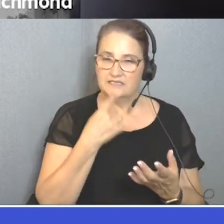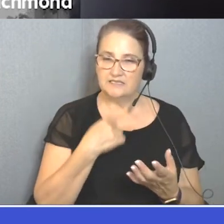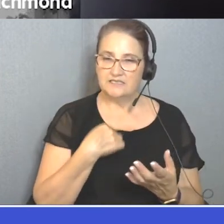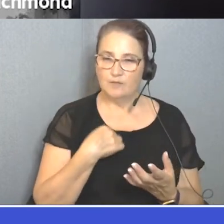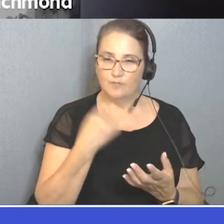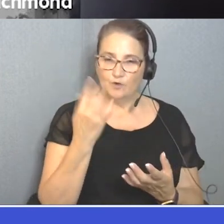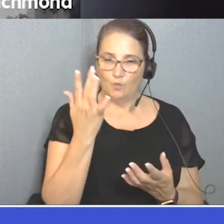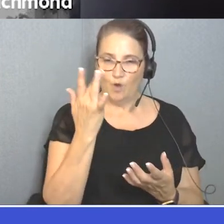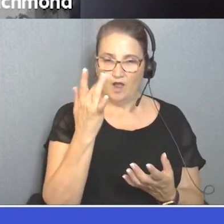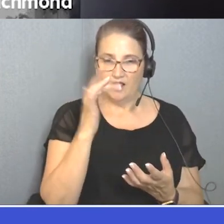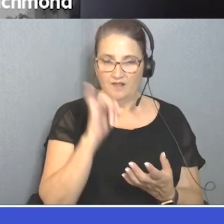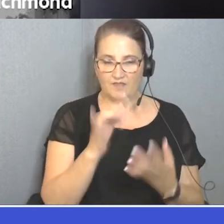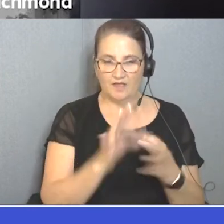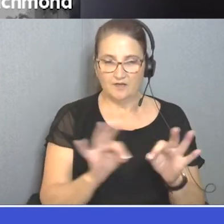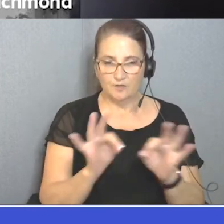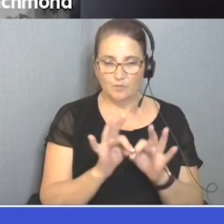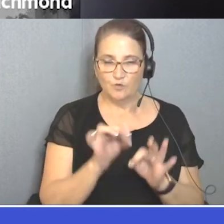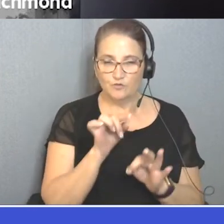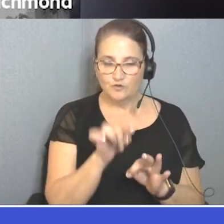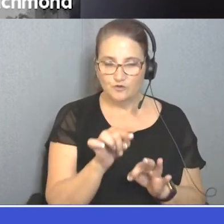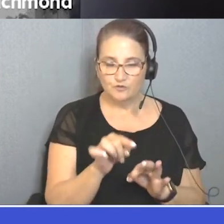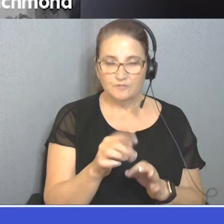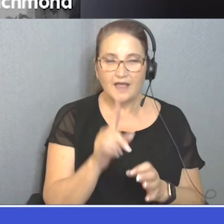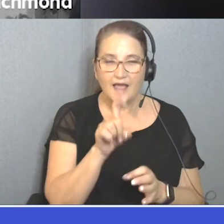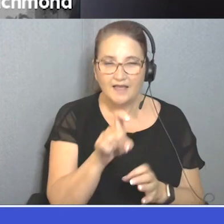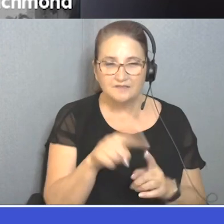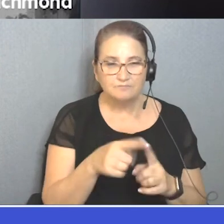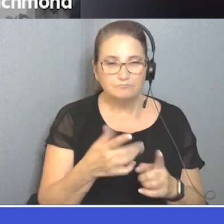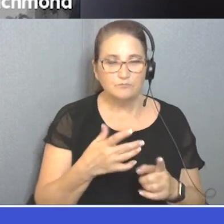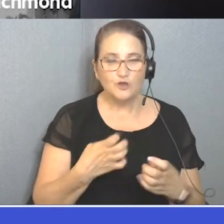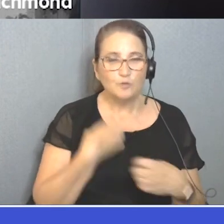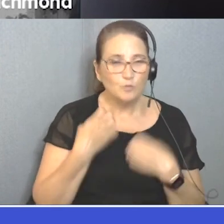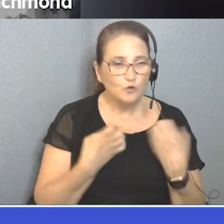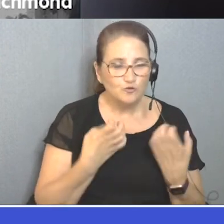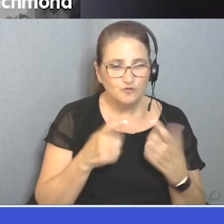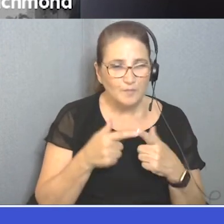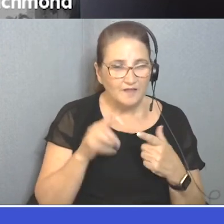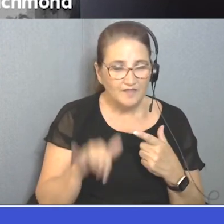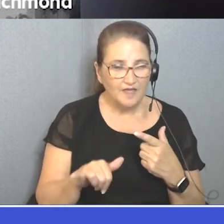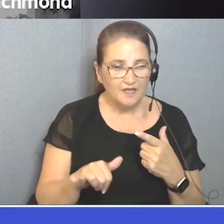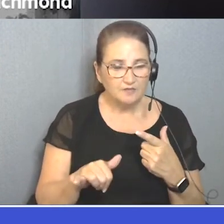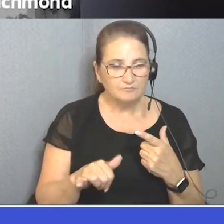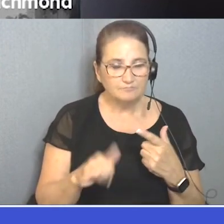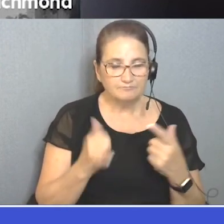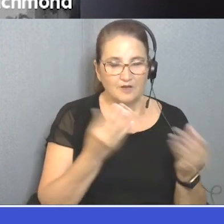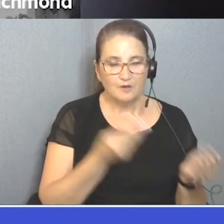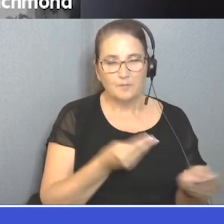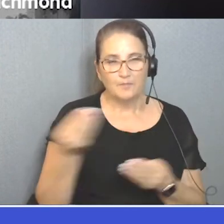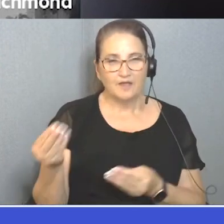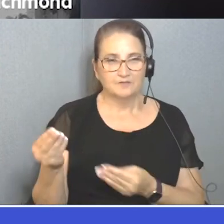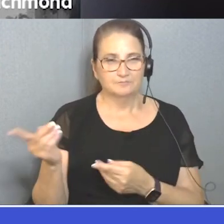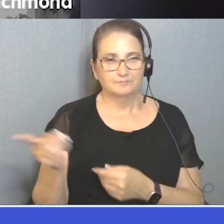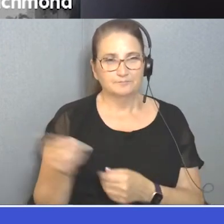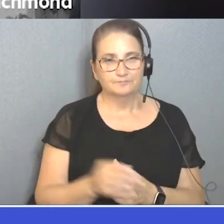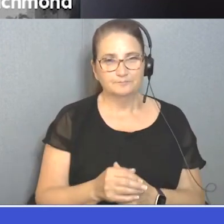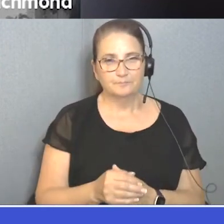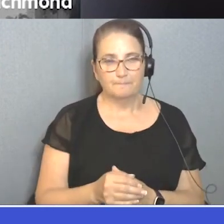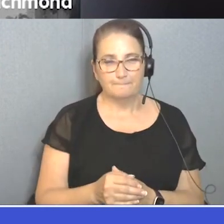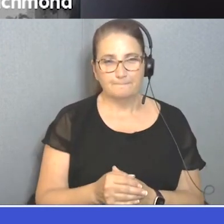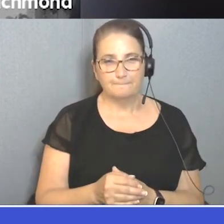Could you tell me why that's important to you? What emotions do you have about that? And with that I'll pass